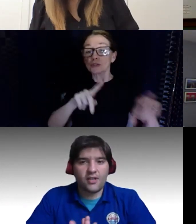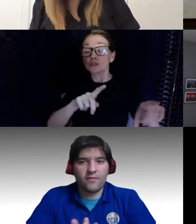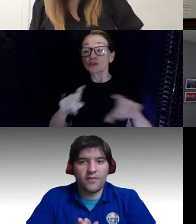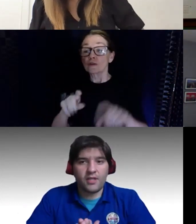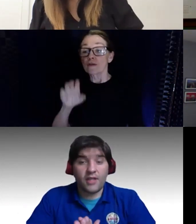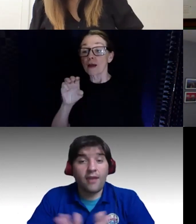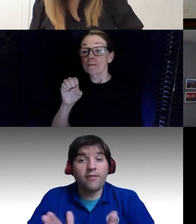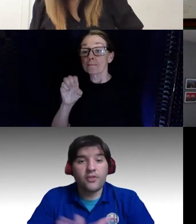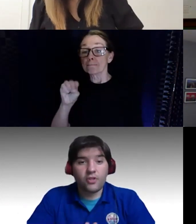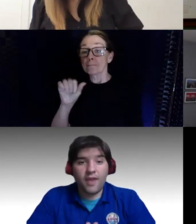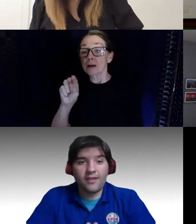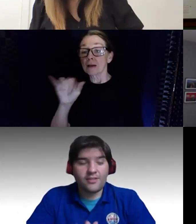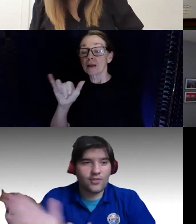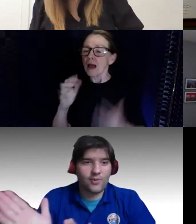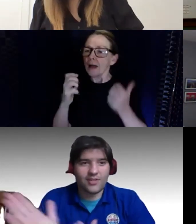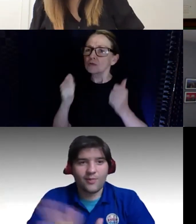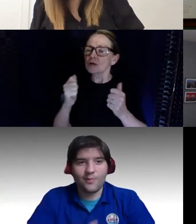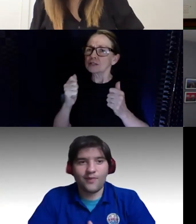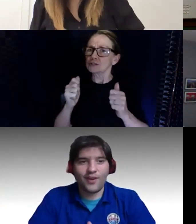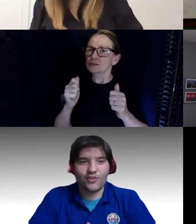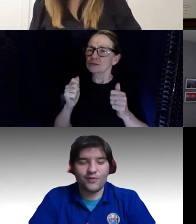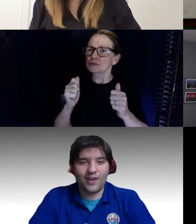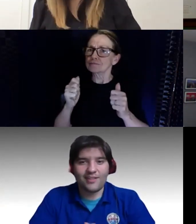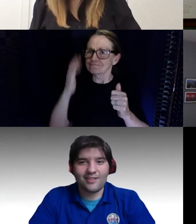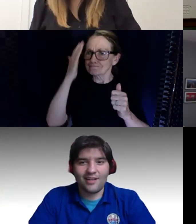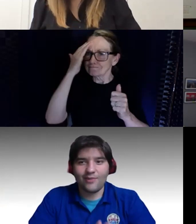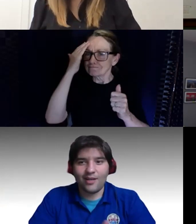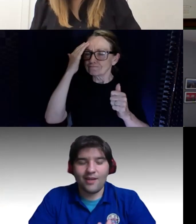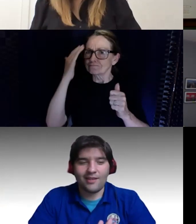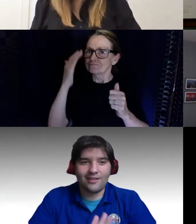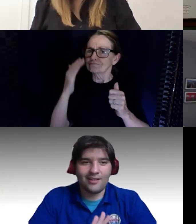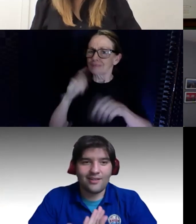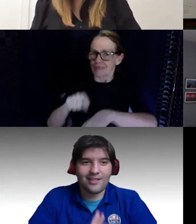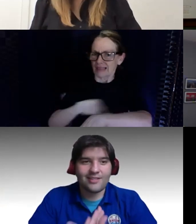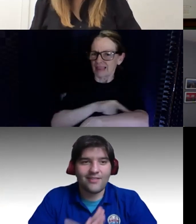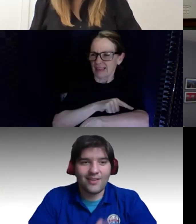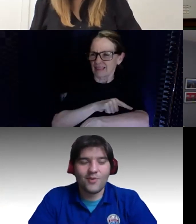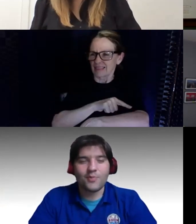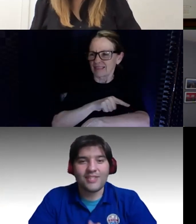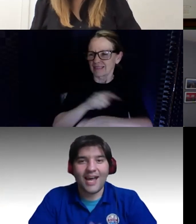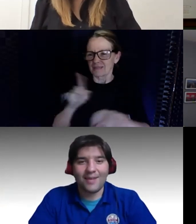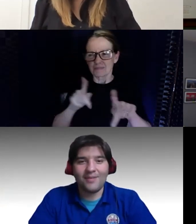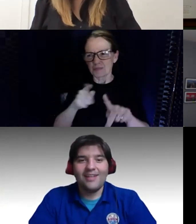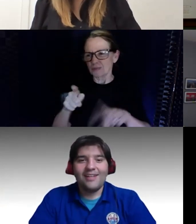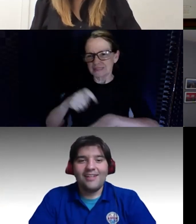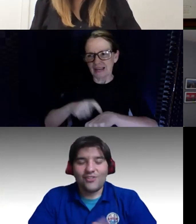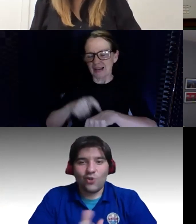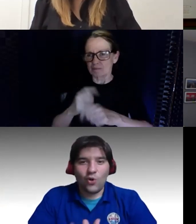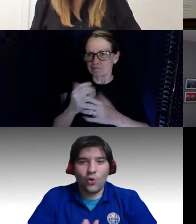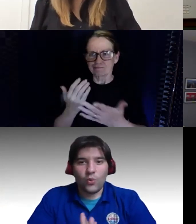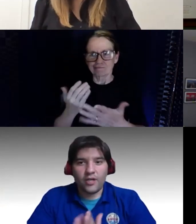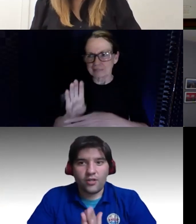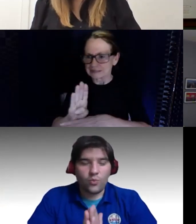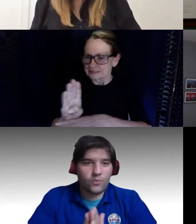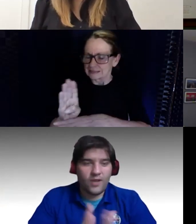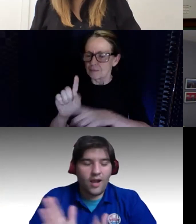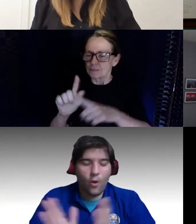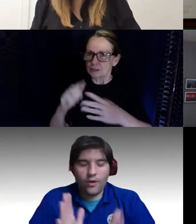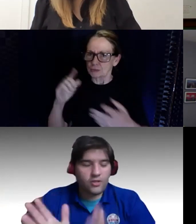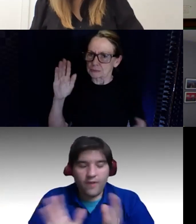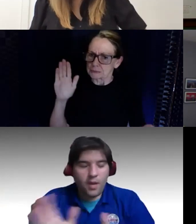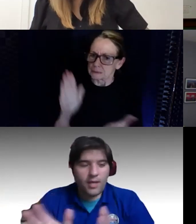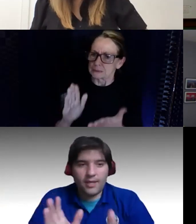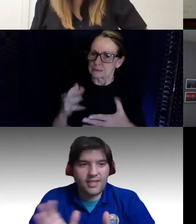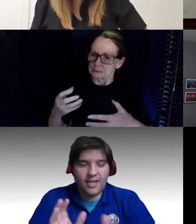AND WE'RE GOING TO JUST HAVE TO MODIFY THE SURVEY .